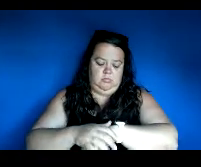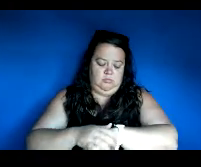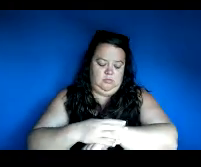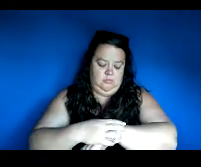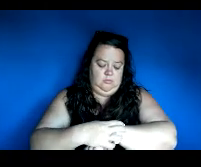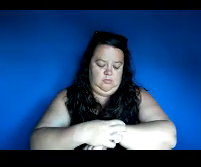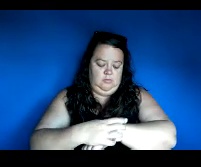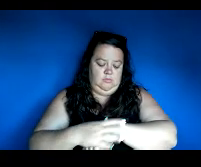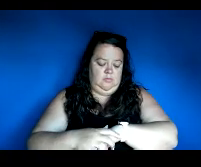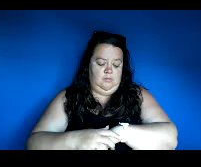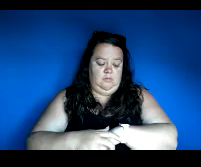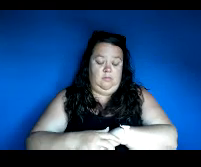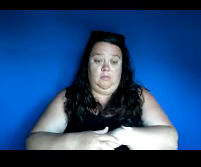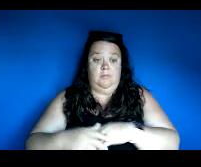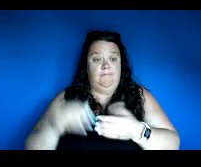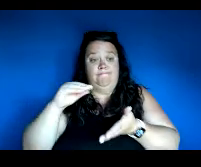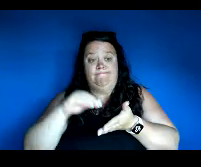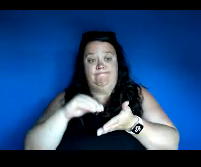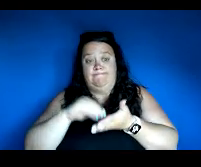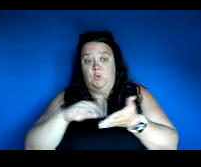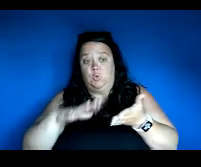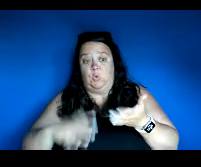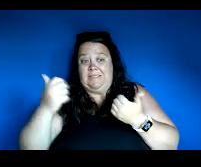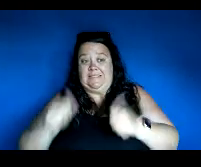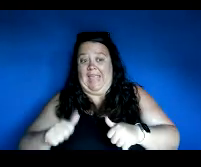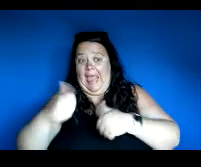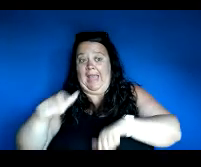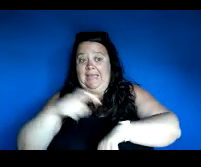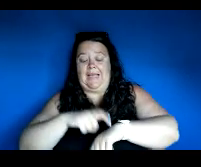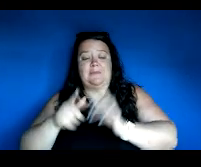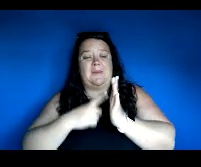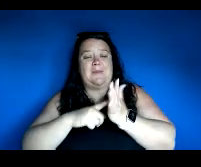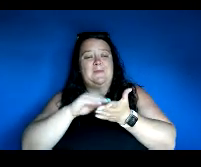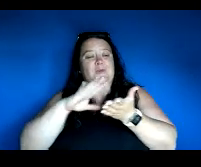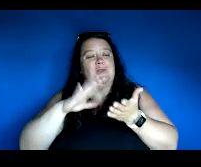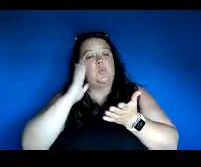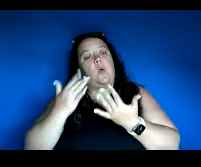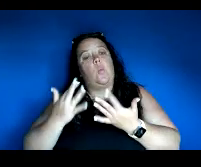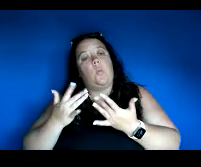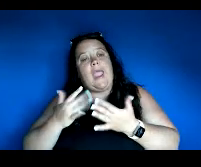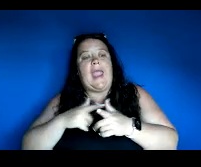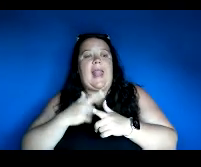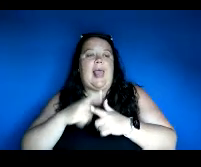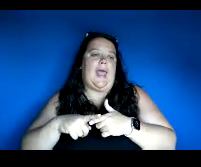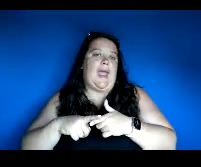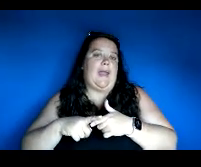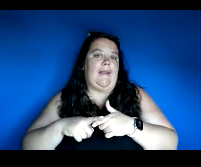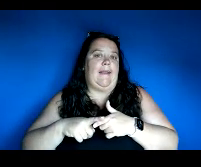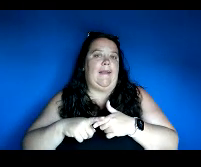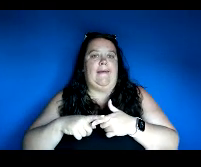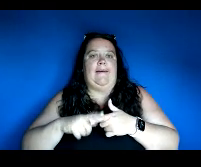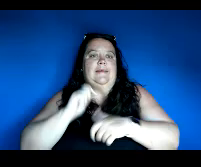and sometimes students will wait until they know an exam's coming up, and then they'll send their letter, and, you know, set up their exam accommodations.